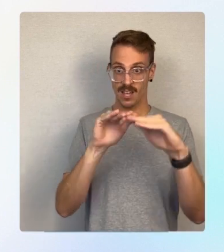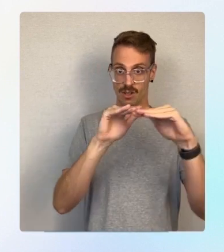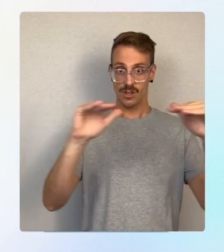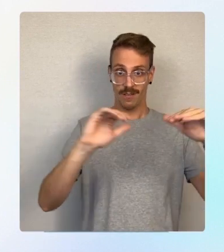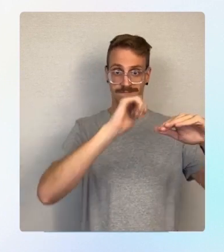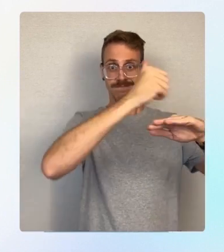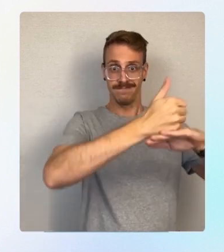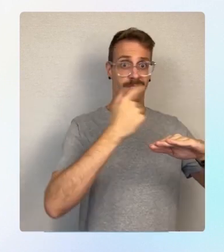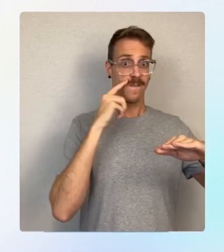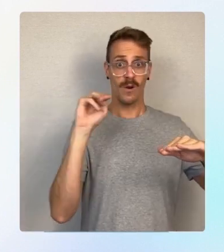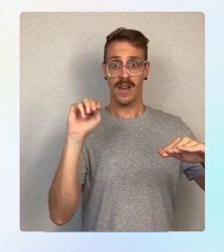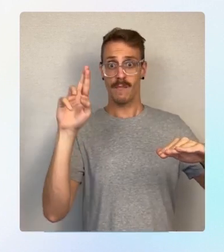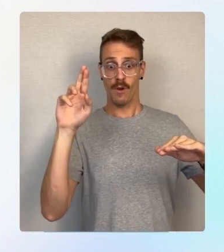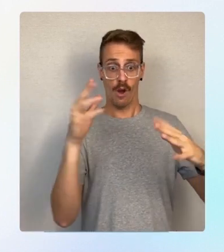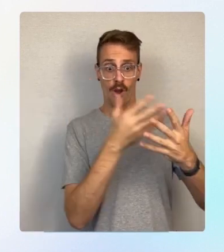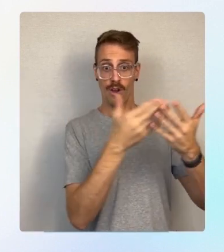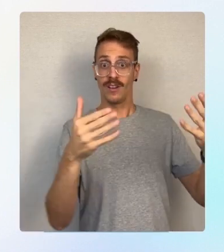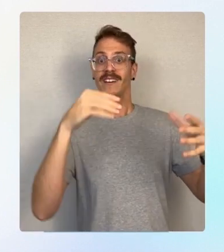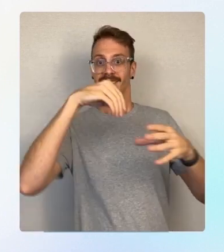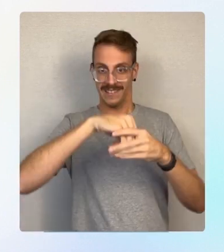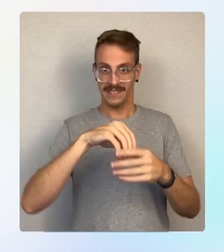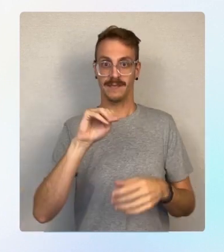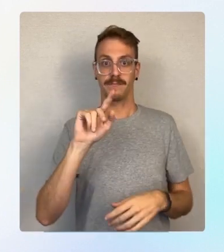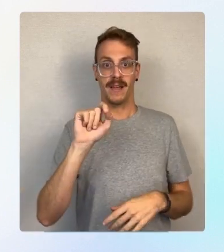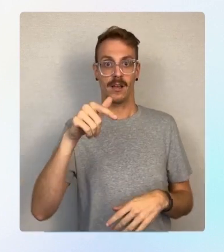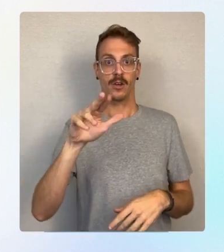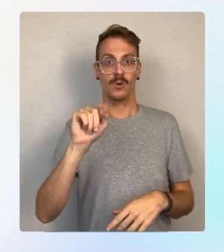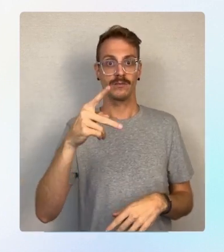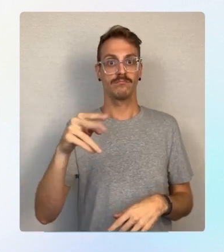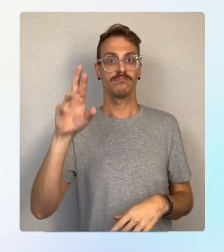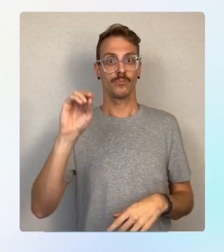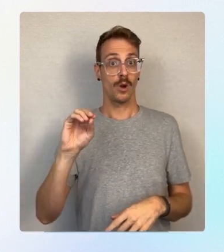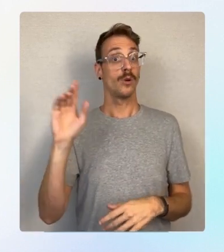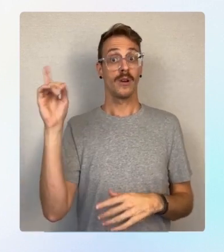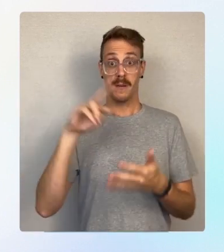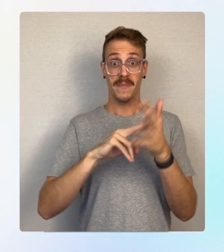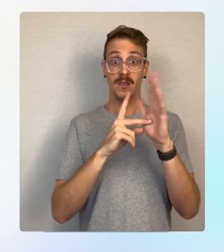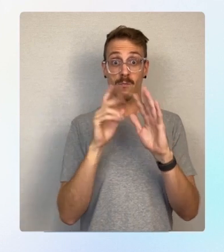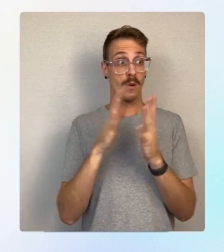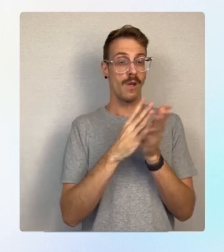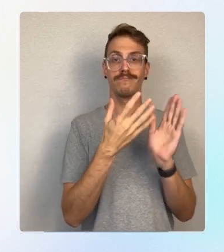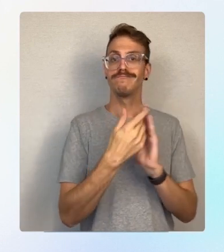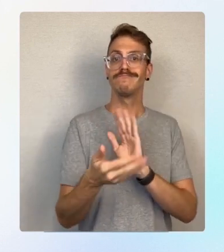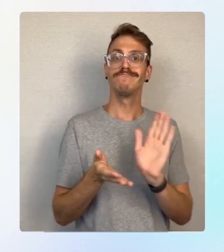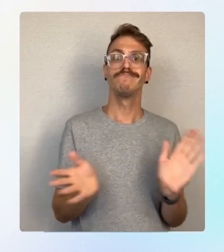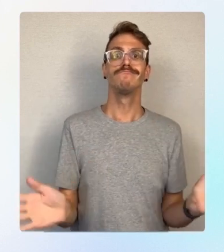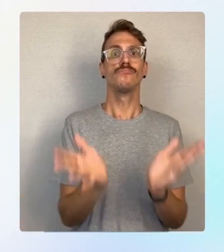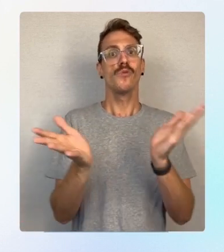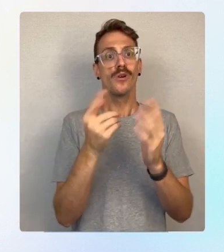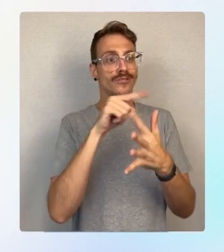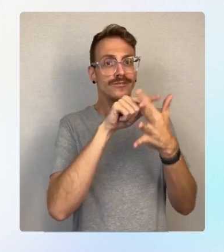for MR titles on the Meta Quest Store, where we will promote select Mixed Reality experiences.